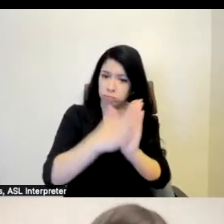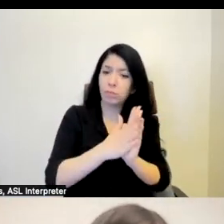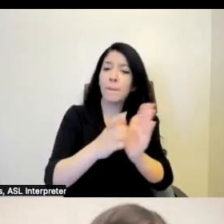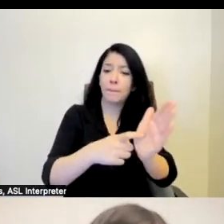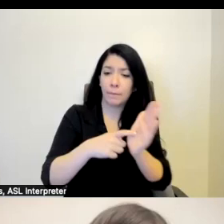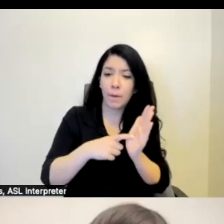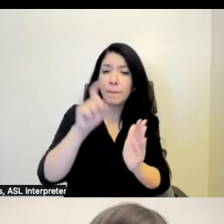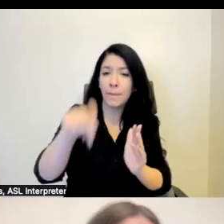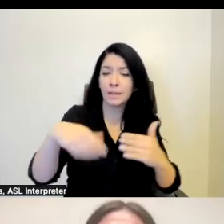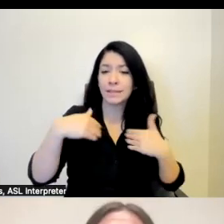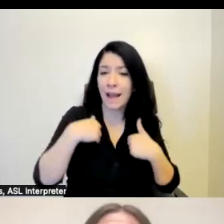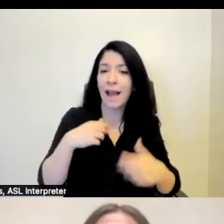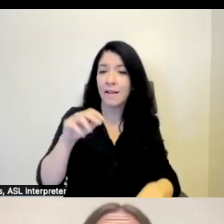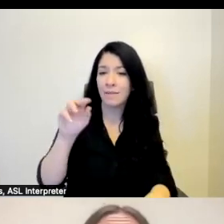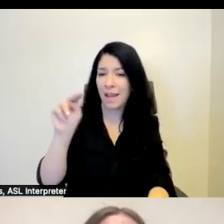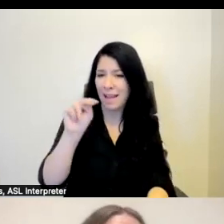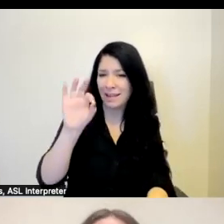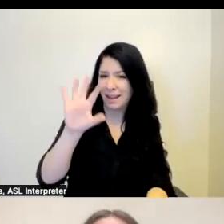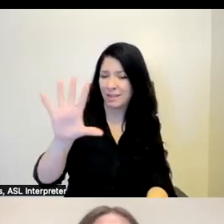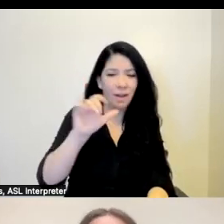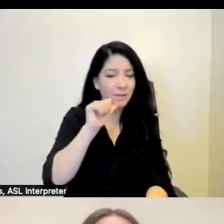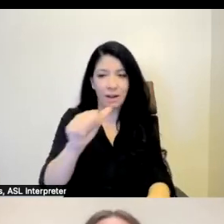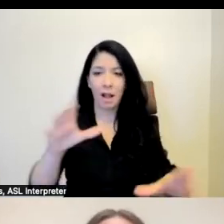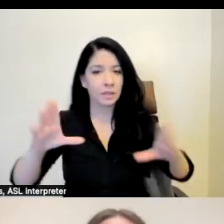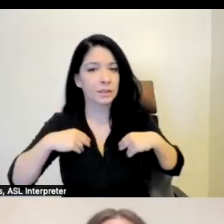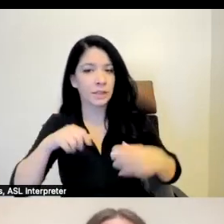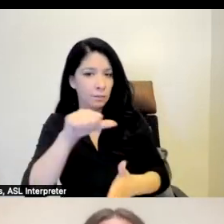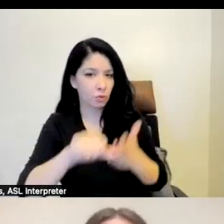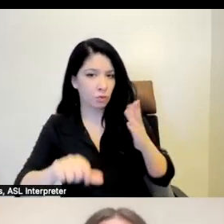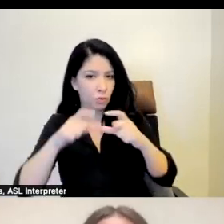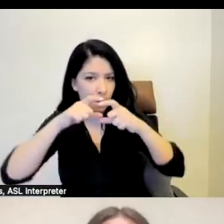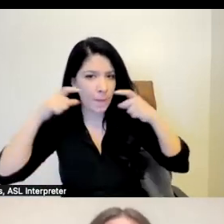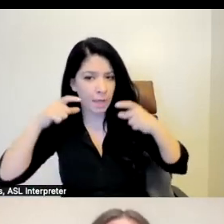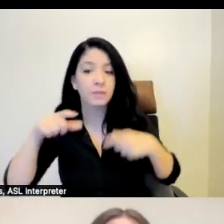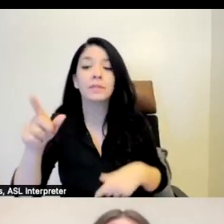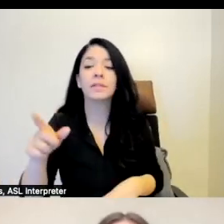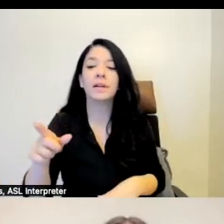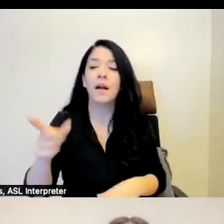not just the surgical mask. There is accompanying questions also in the chat about, yeah,